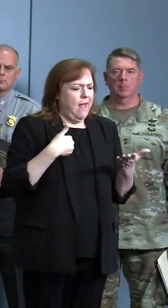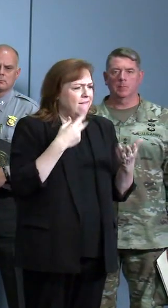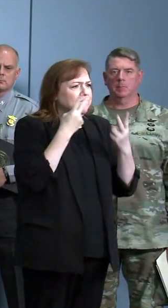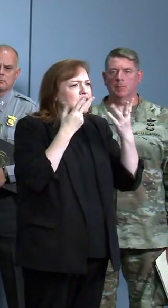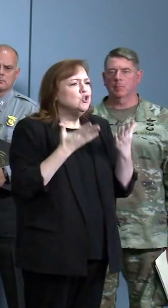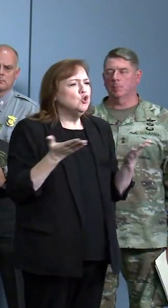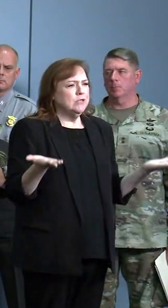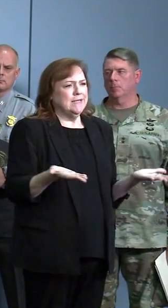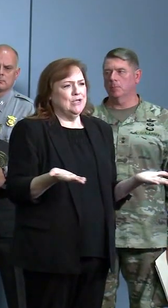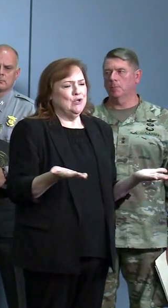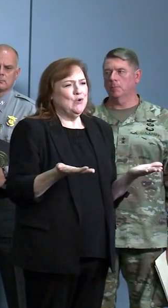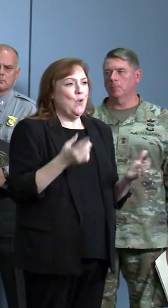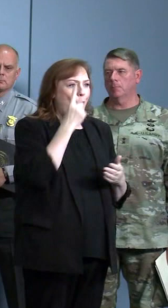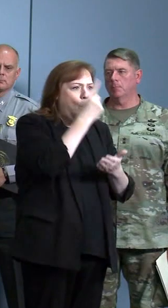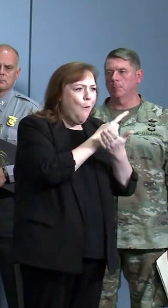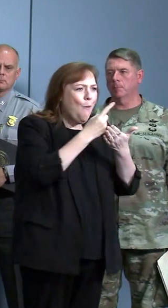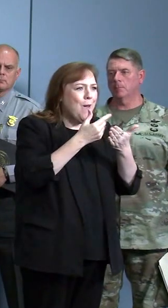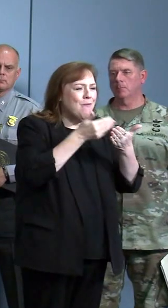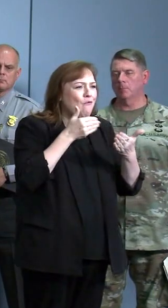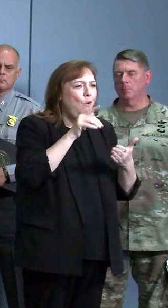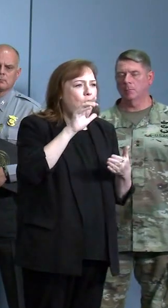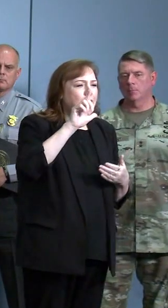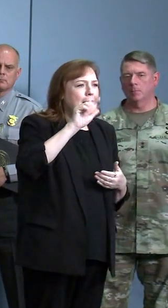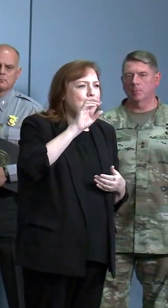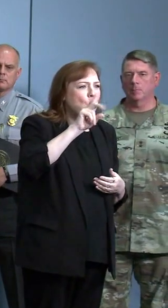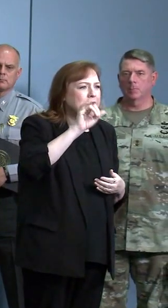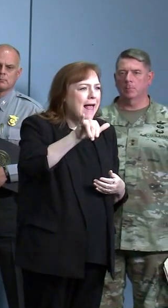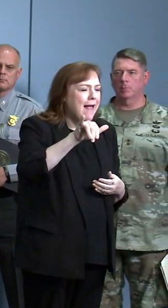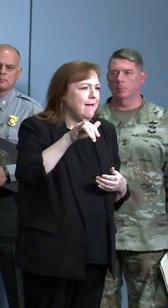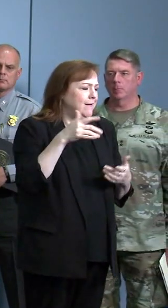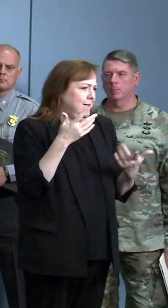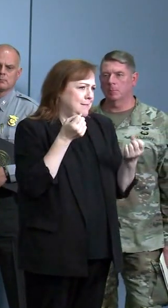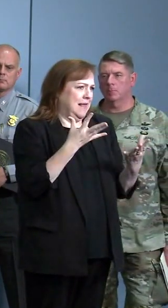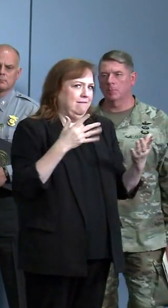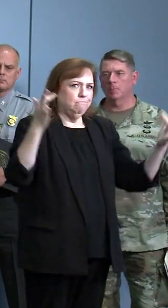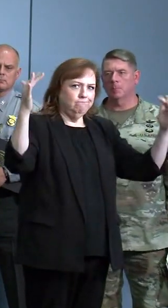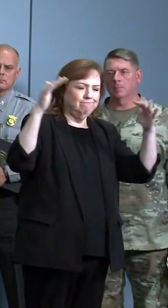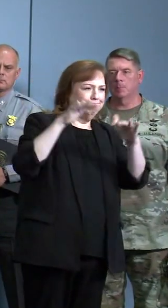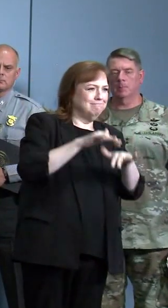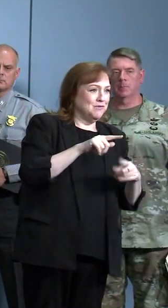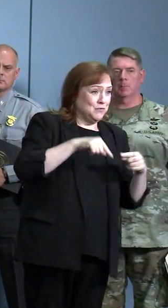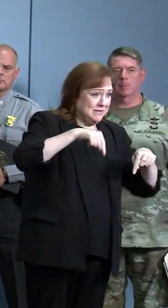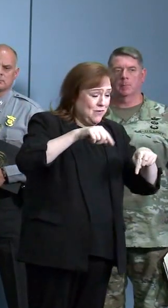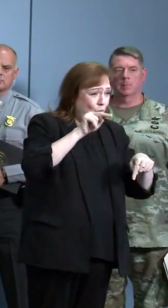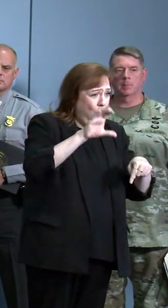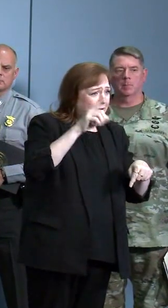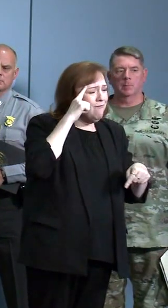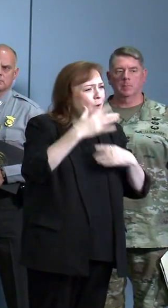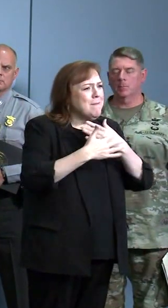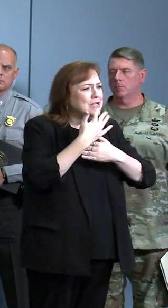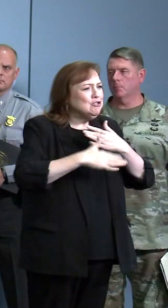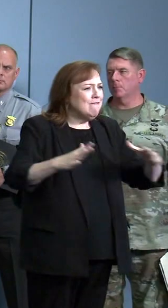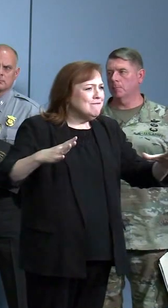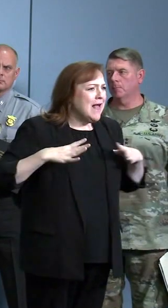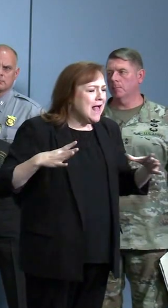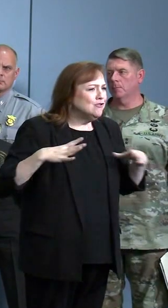final week before Labor Day. Not only here on the Outer Banks,